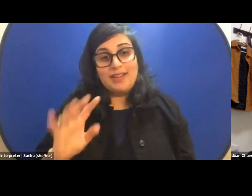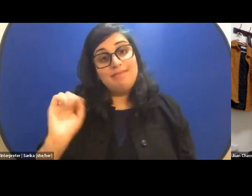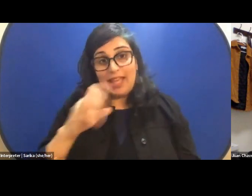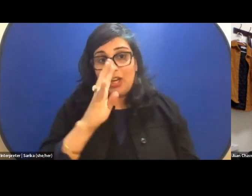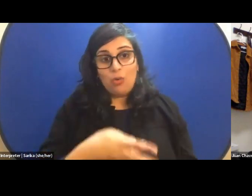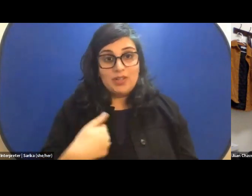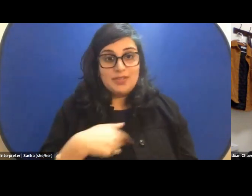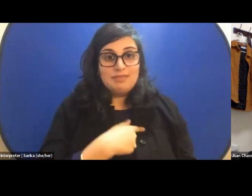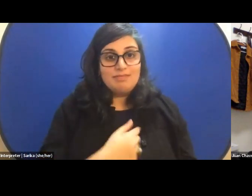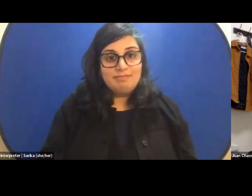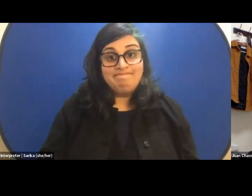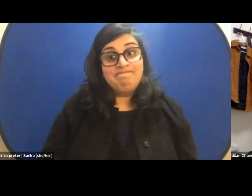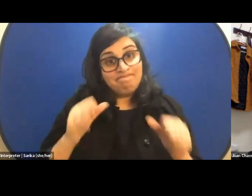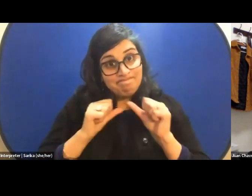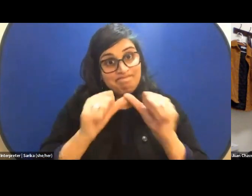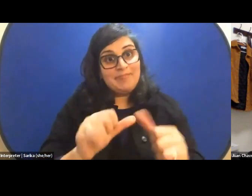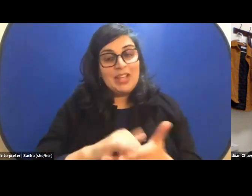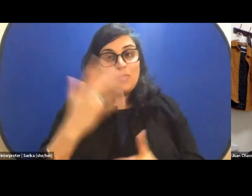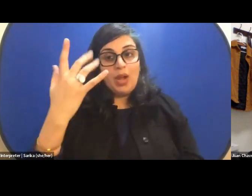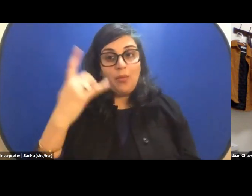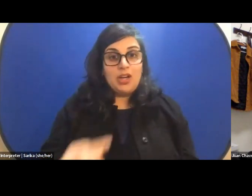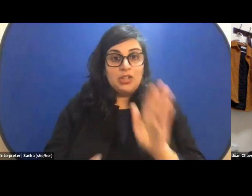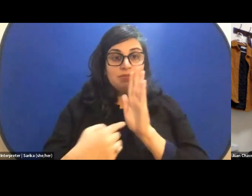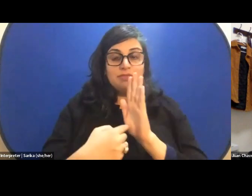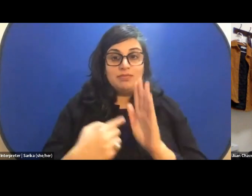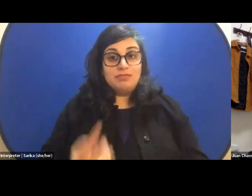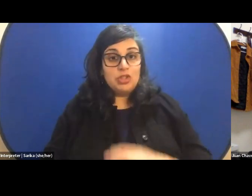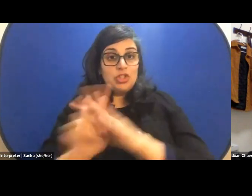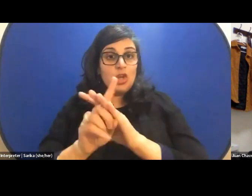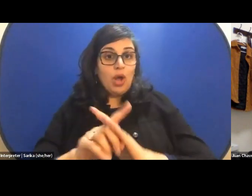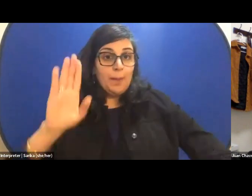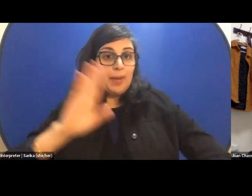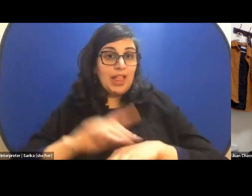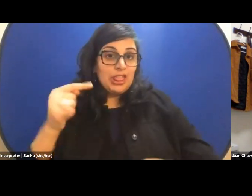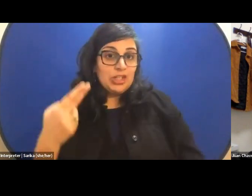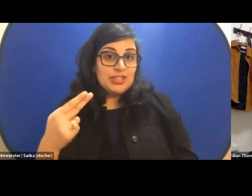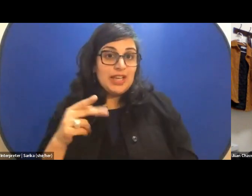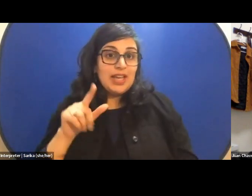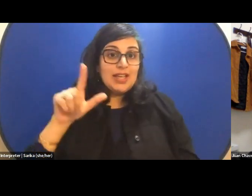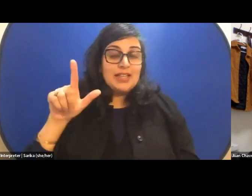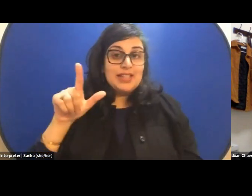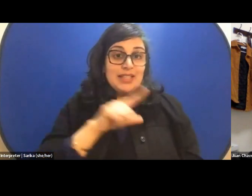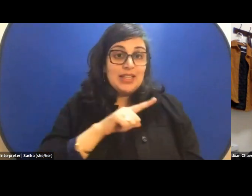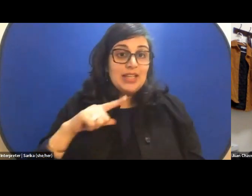gassed, that's another day the mayor and city Council gets to ignore us. And he wants to ignore